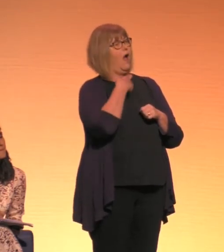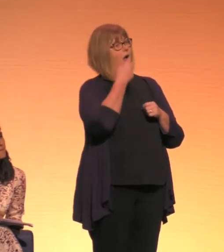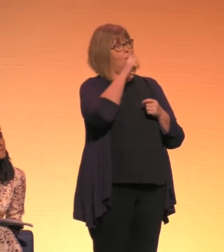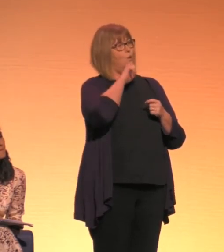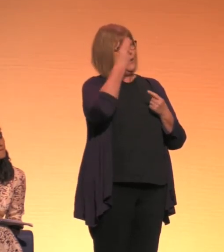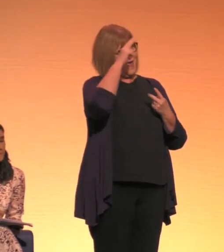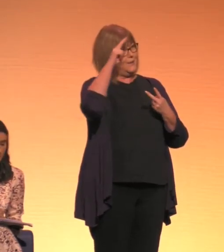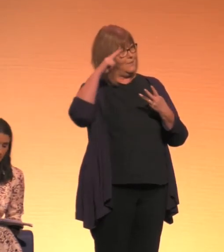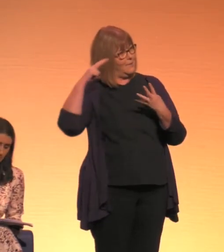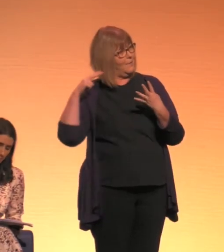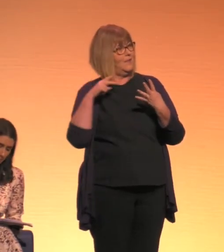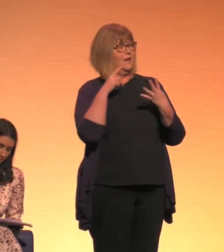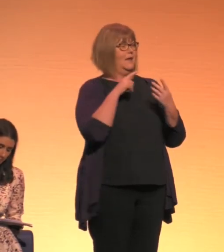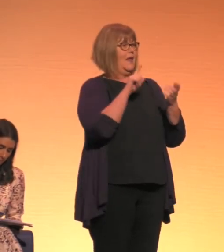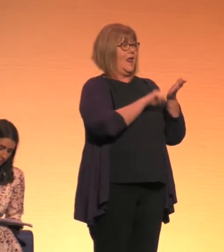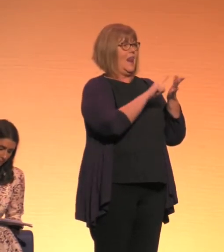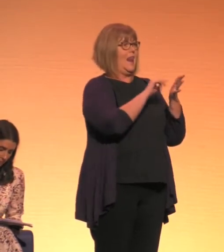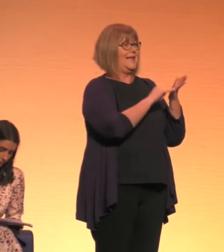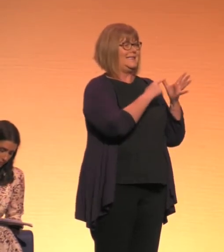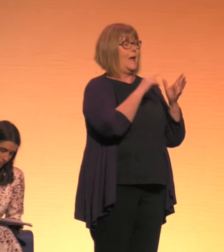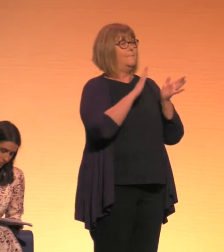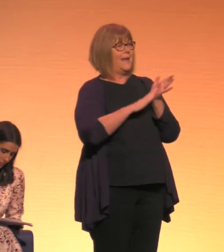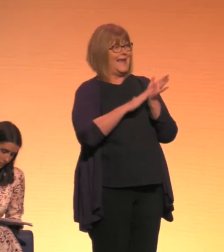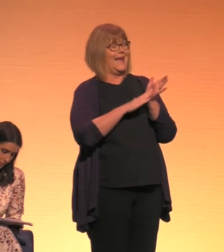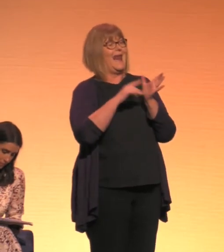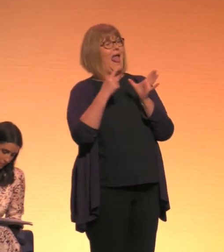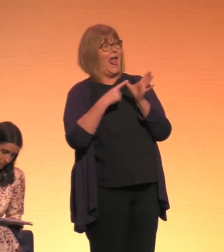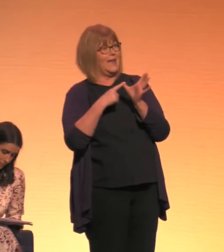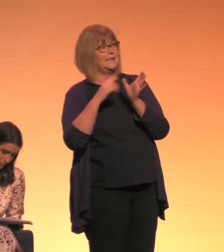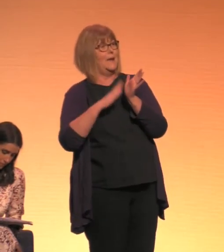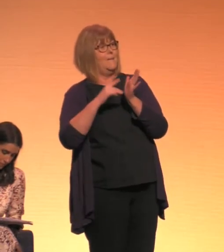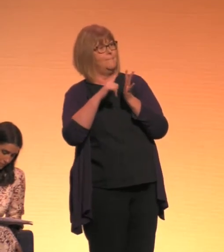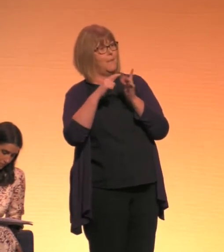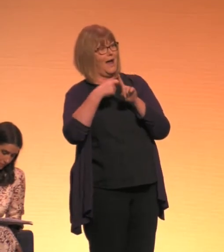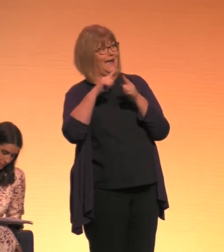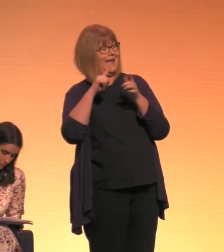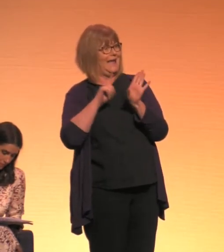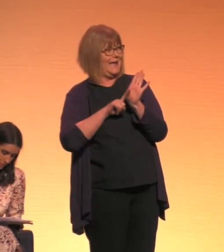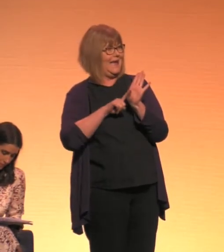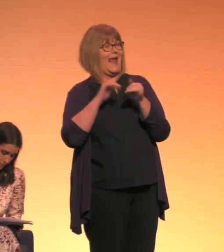have been outstanding. Lisa, Megan, Alex, Mikey, and Sarah, who heads up my office of the director general.